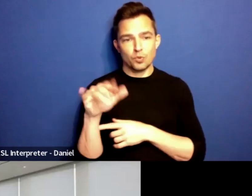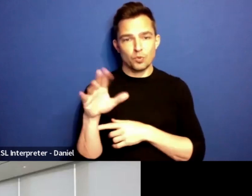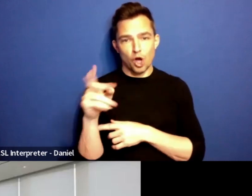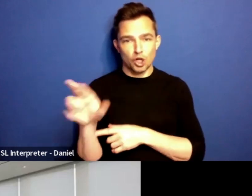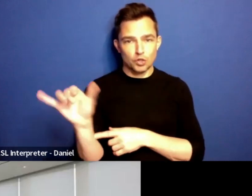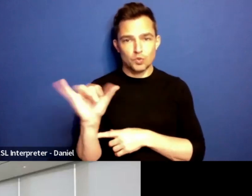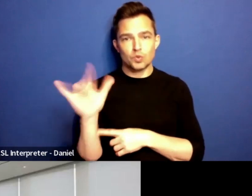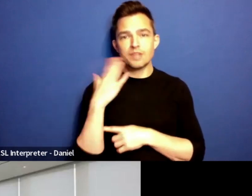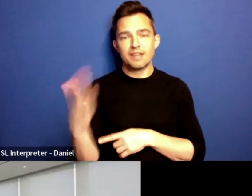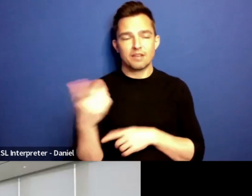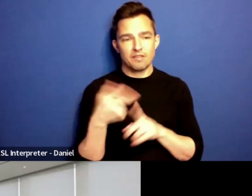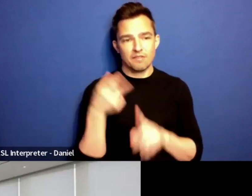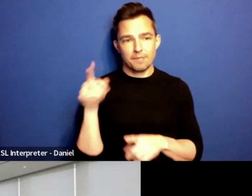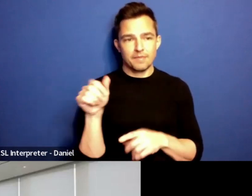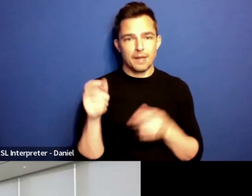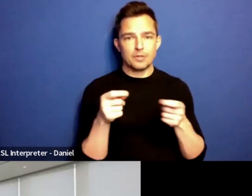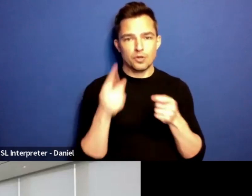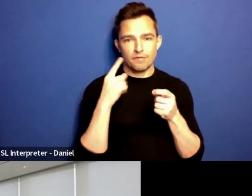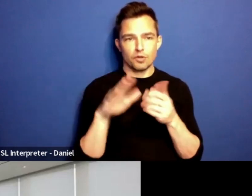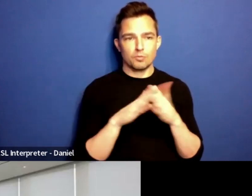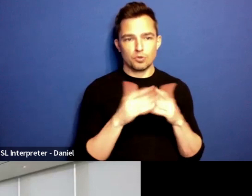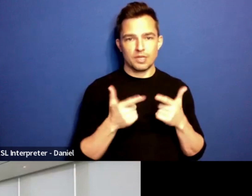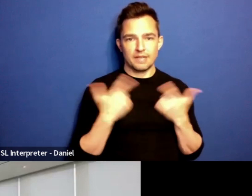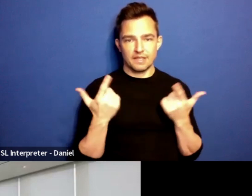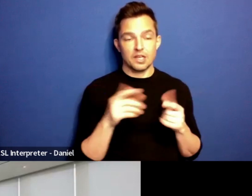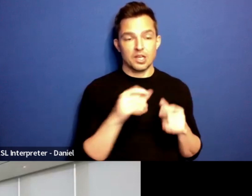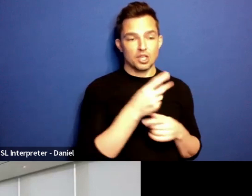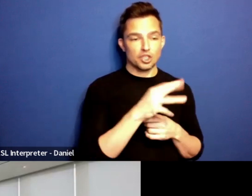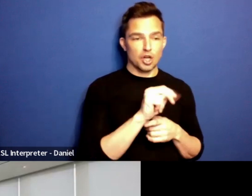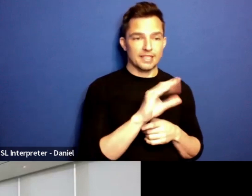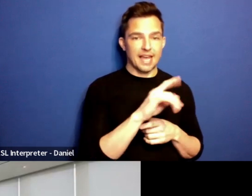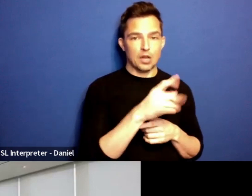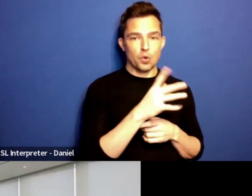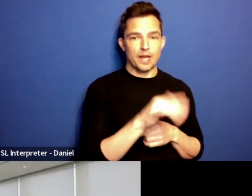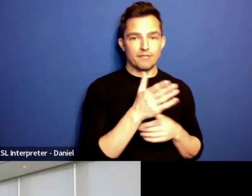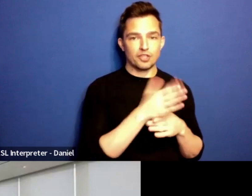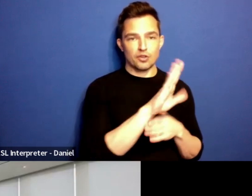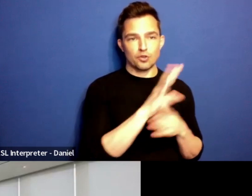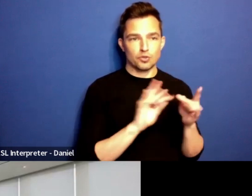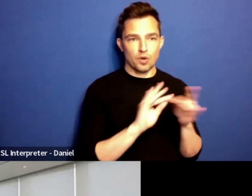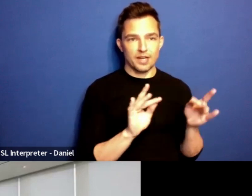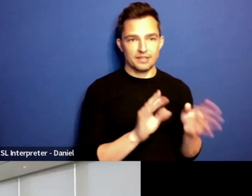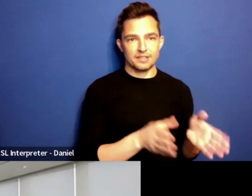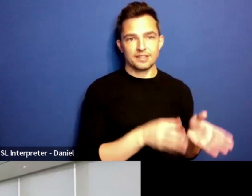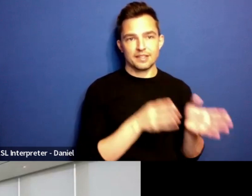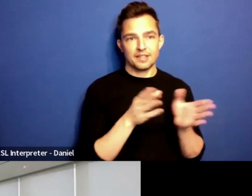living and Shawn Callaway for sharing your story. And for the sake of time, I'm gonna go ahead